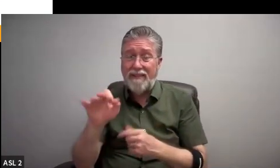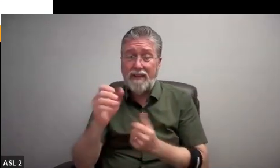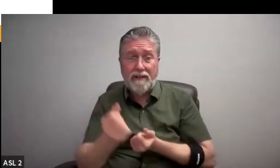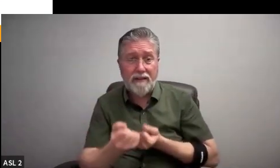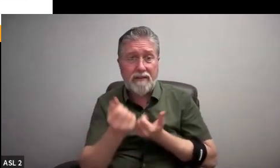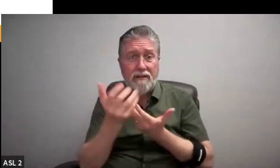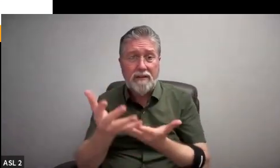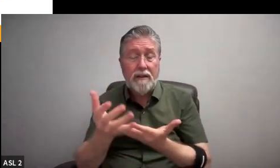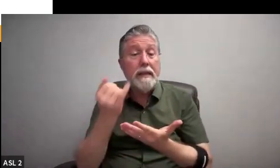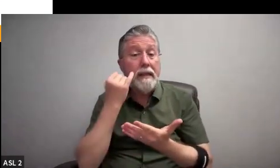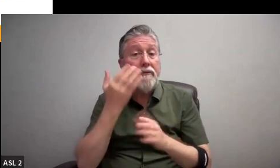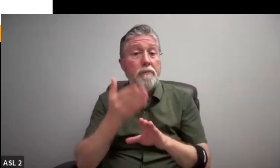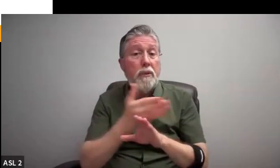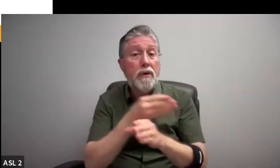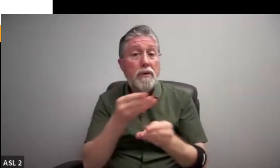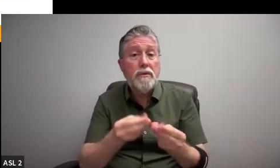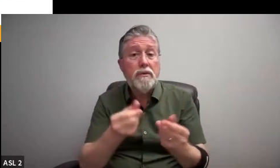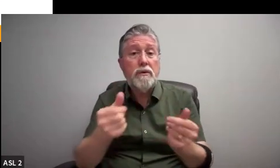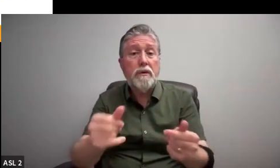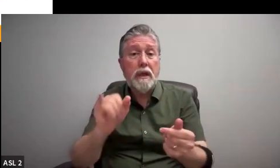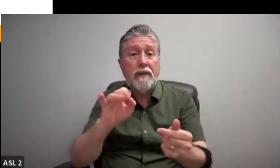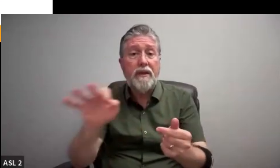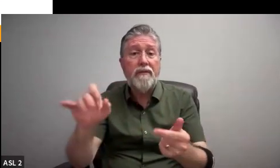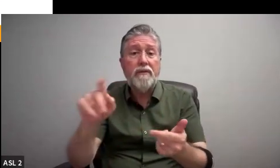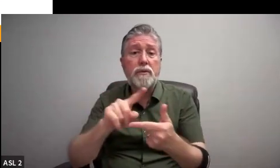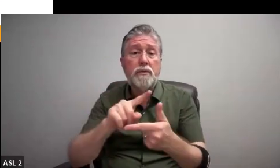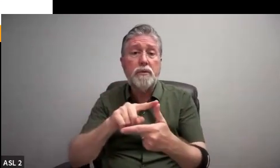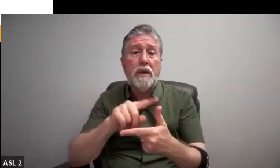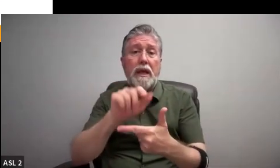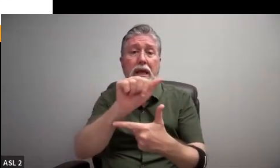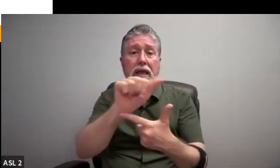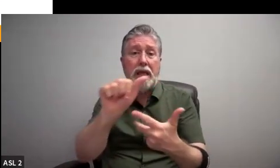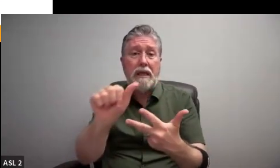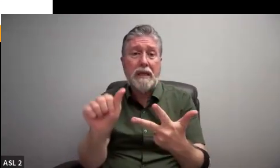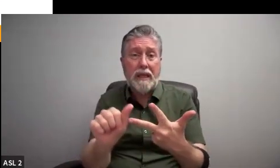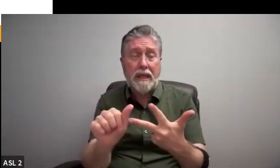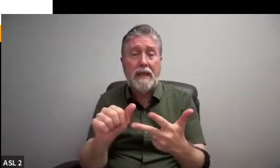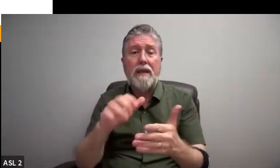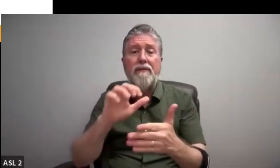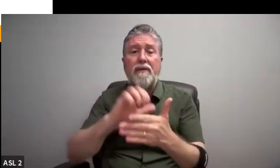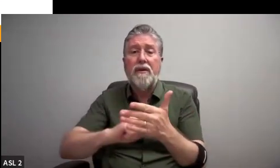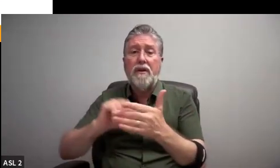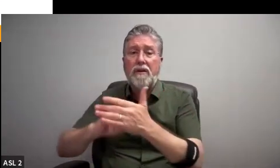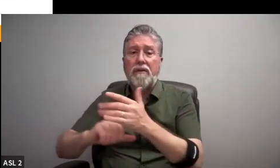to distribution under the IFF to the AAAs, funds are deducted from Title III funds for state plan